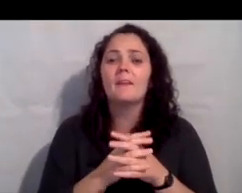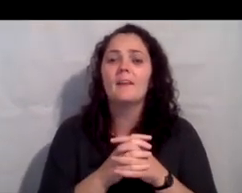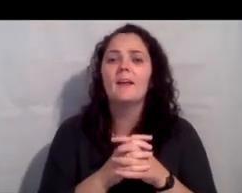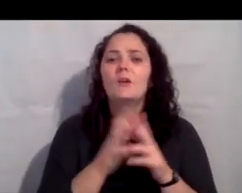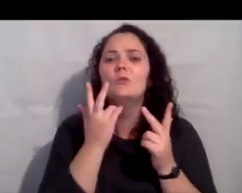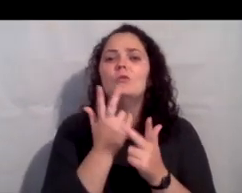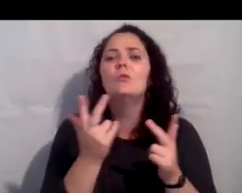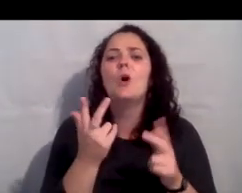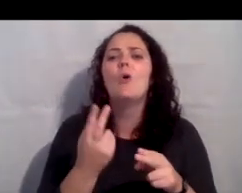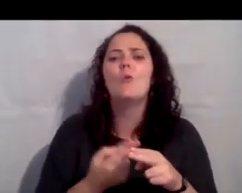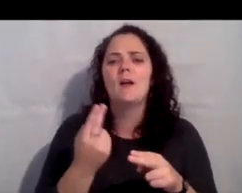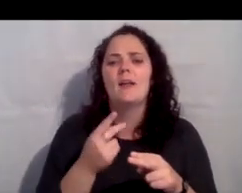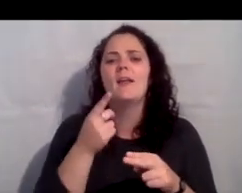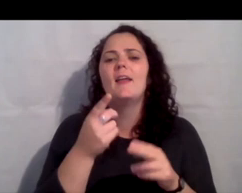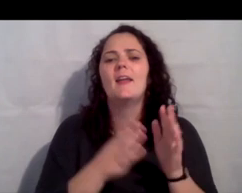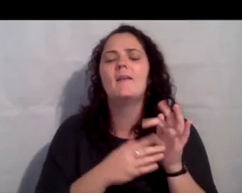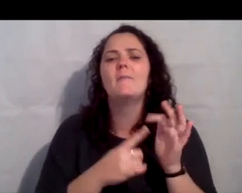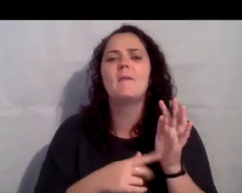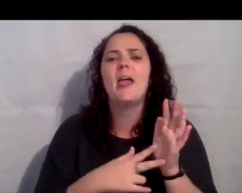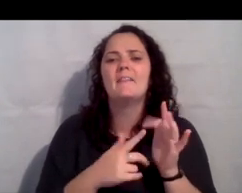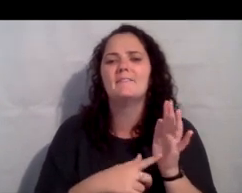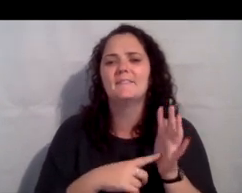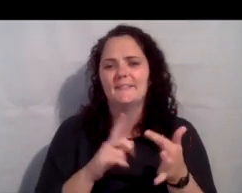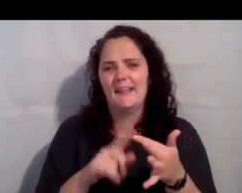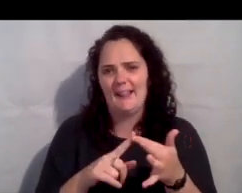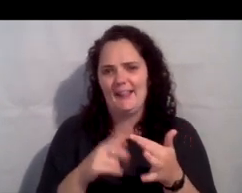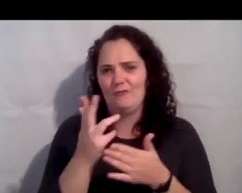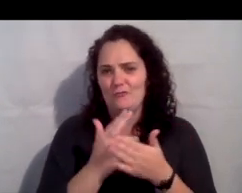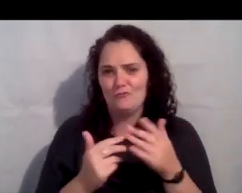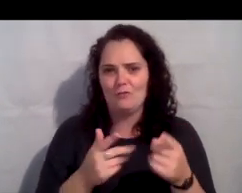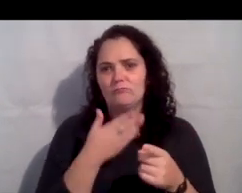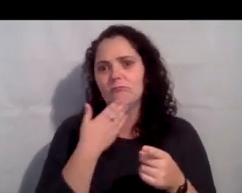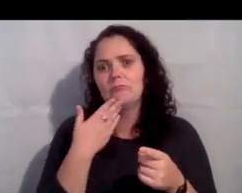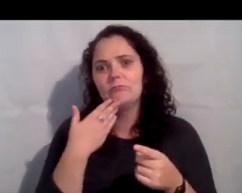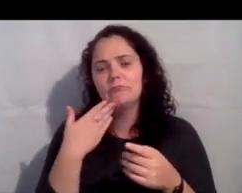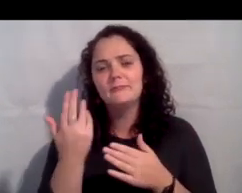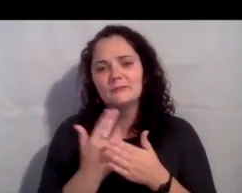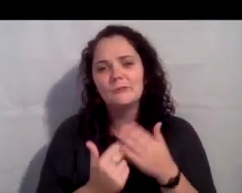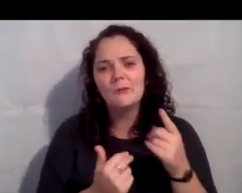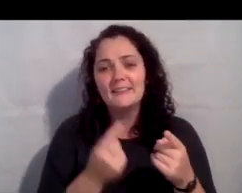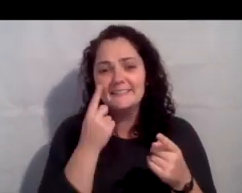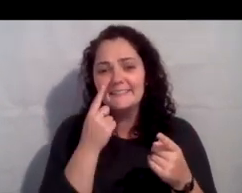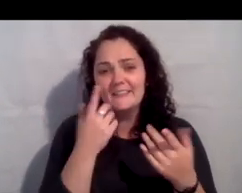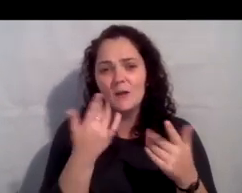again I'll just show this to you really quickly this Melville drawing because it's a beautiful drawing in the QAGOMA Collection but I want you to look at that line and